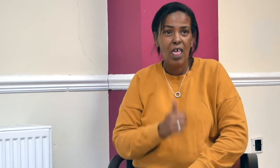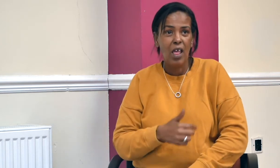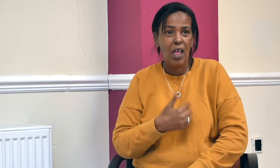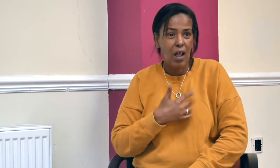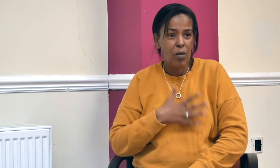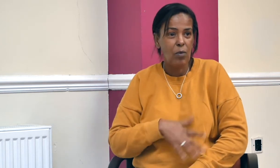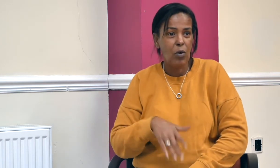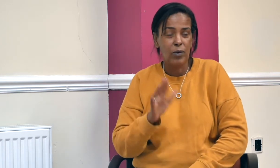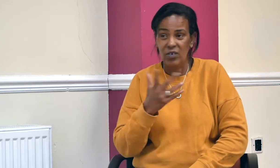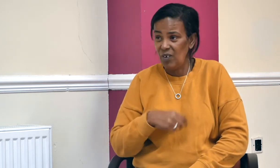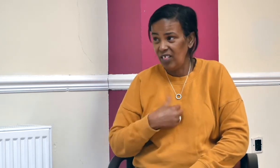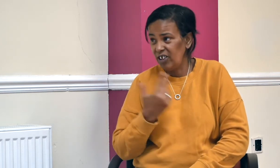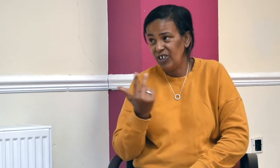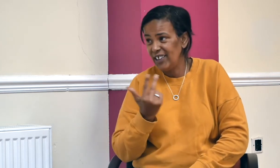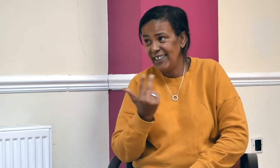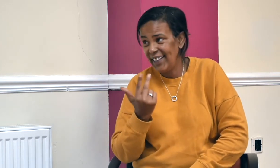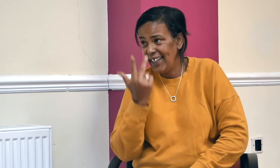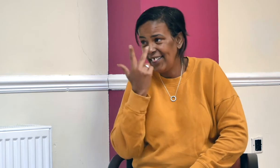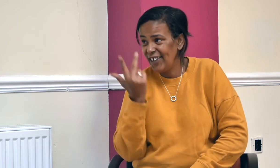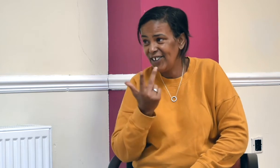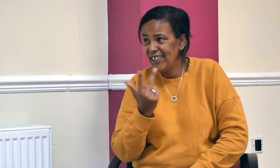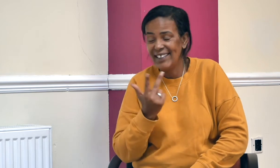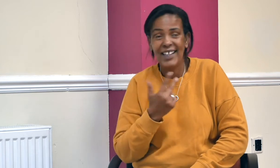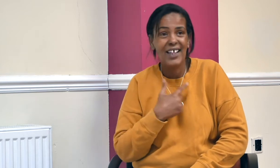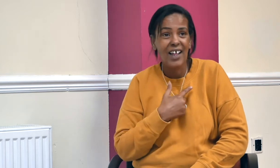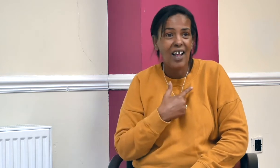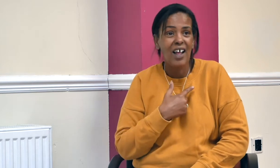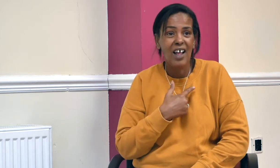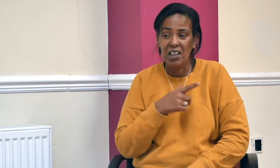I was jealous that I wasn't 18 yet!